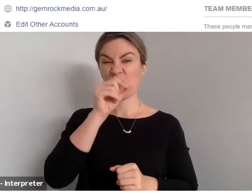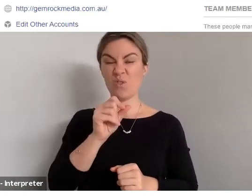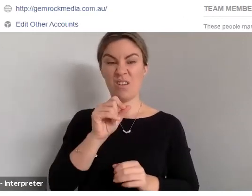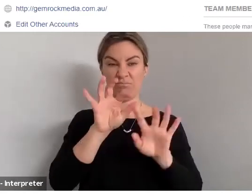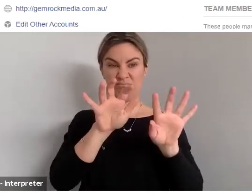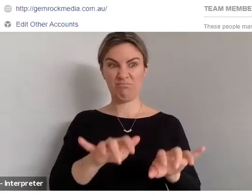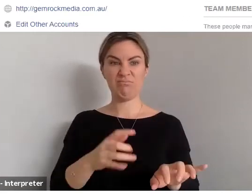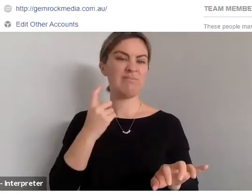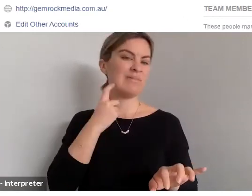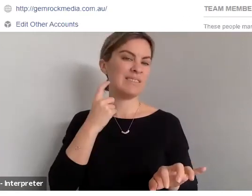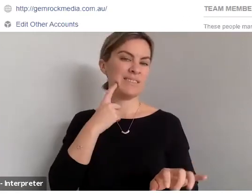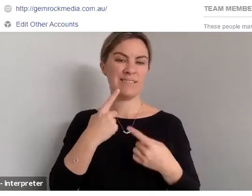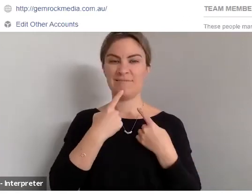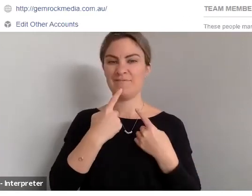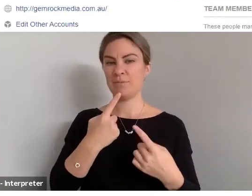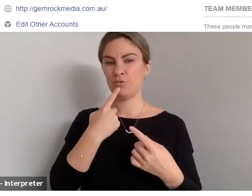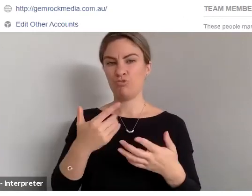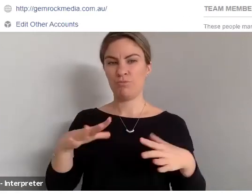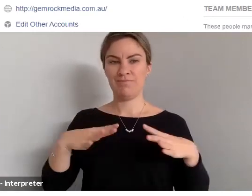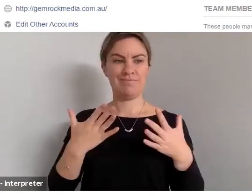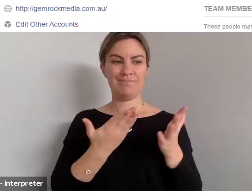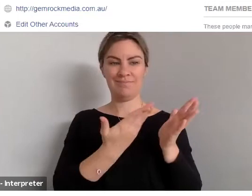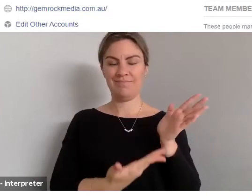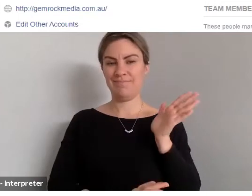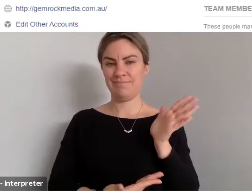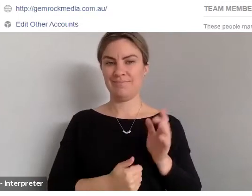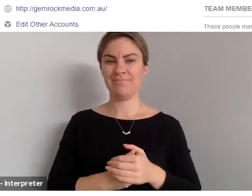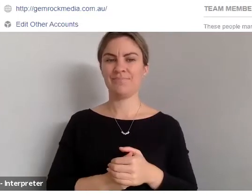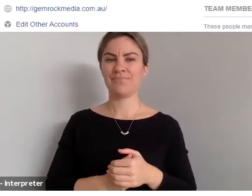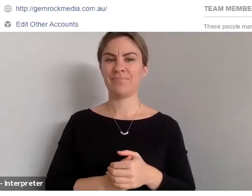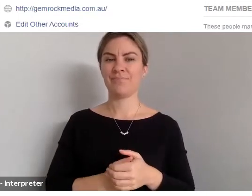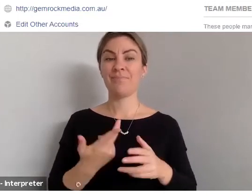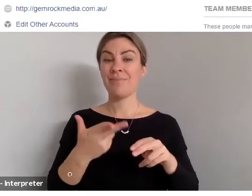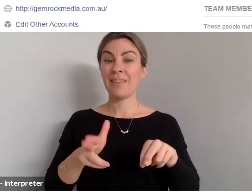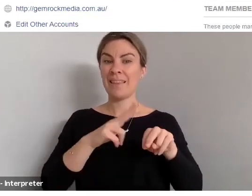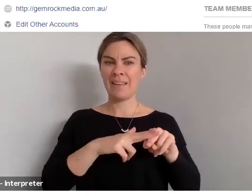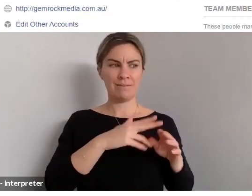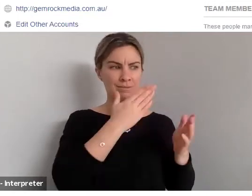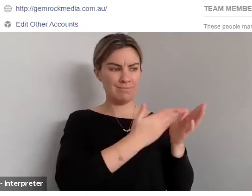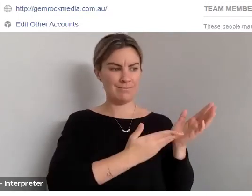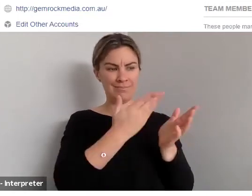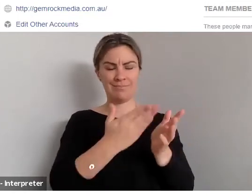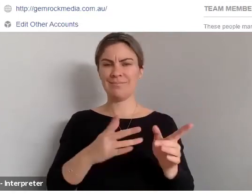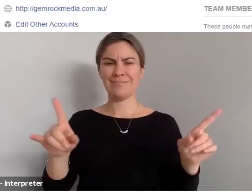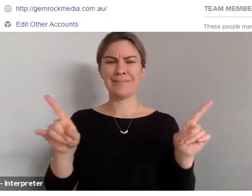Because it is all set out the same way, it makes it more accessible for people who are trying to find things.